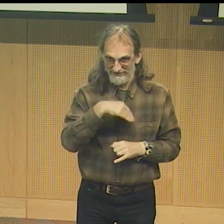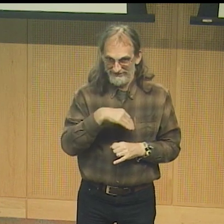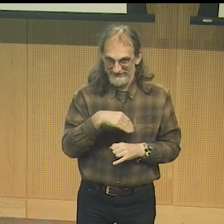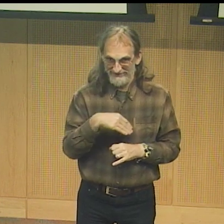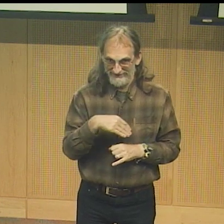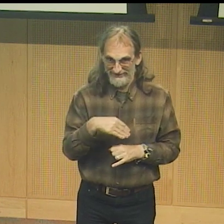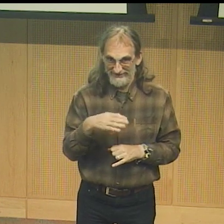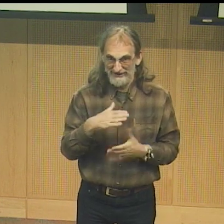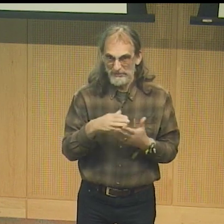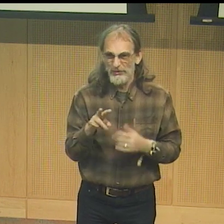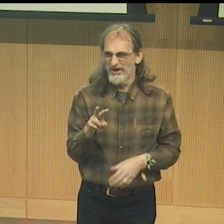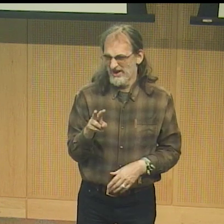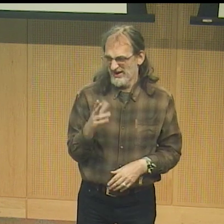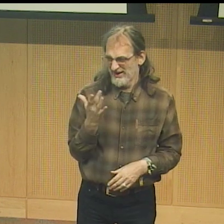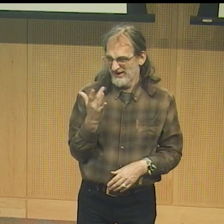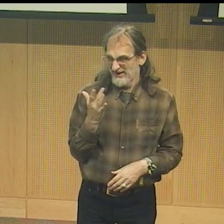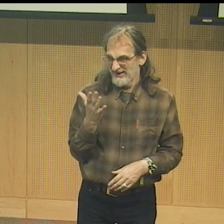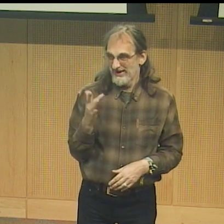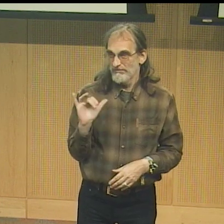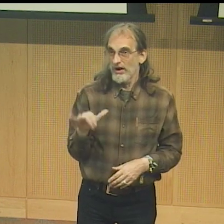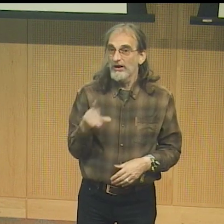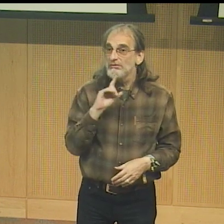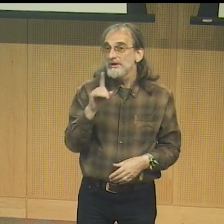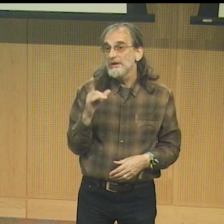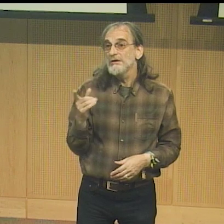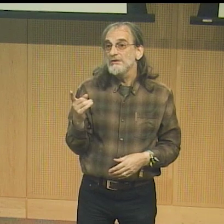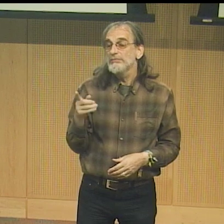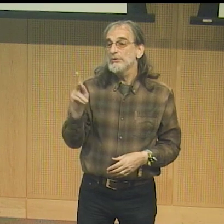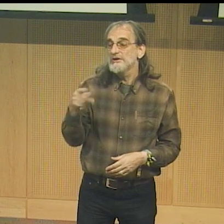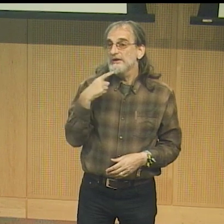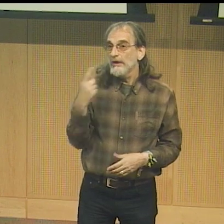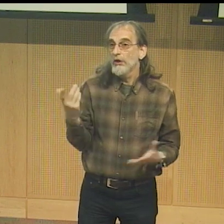an unusual aspect to be affected by Deafhood, but it has been.